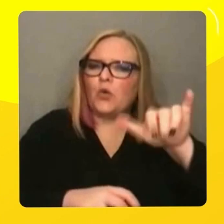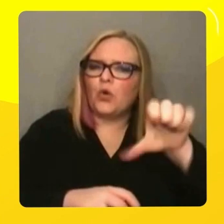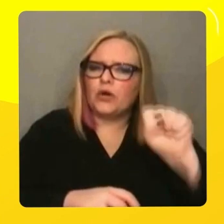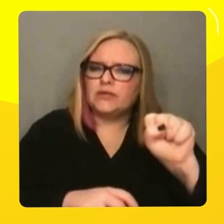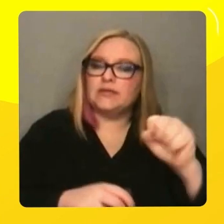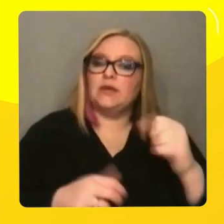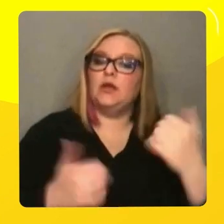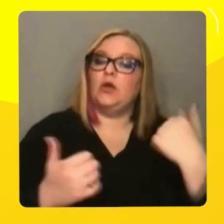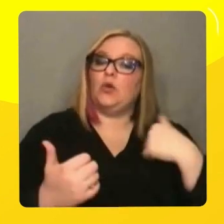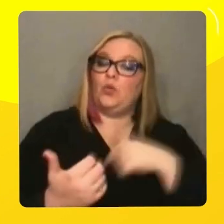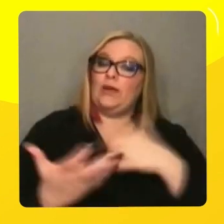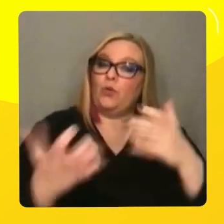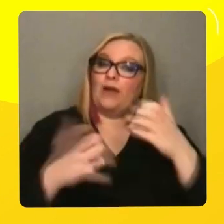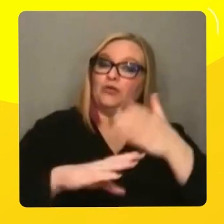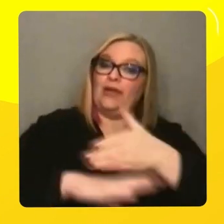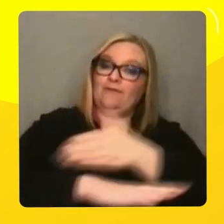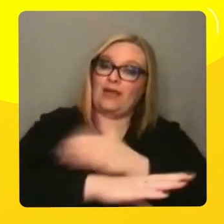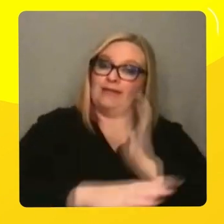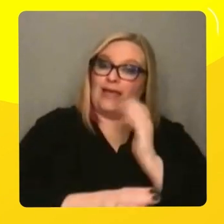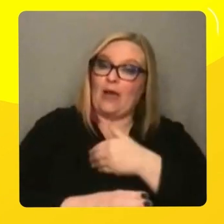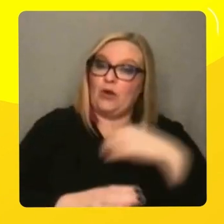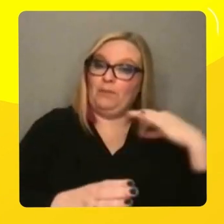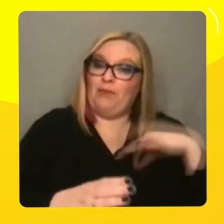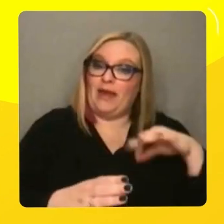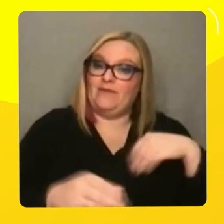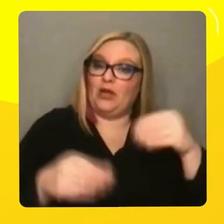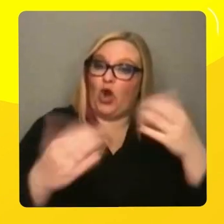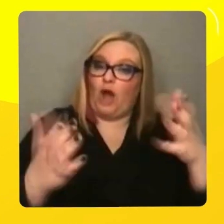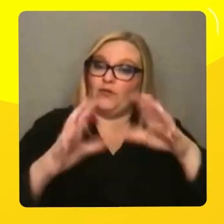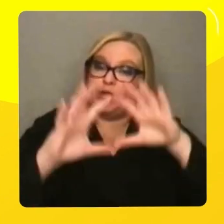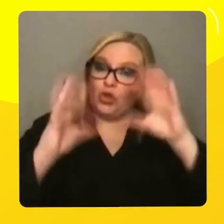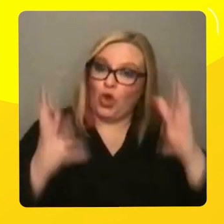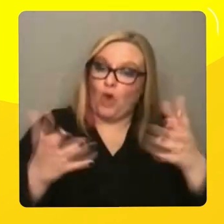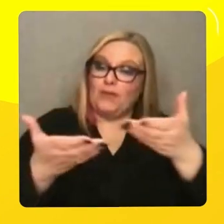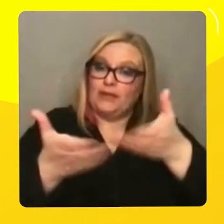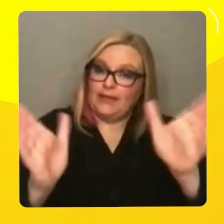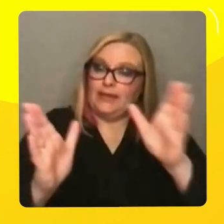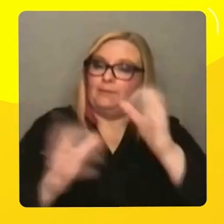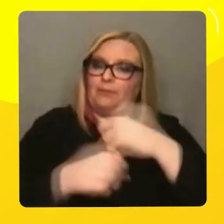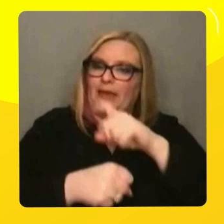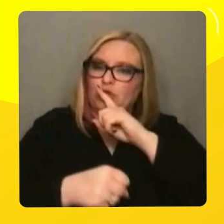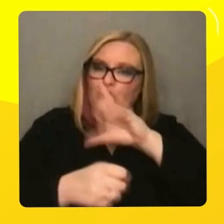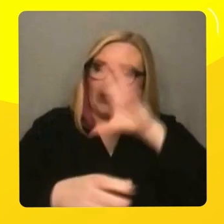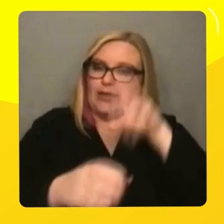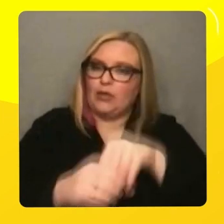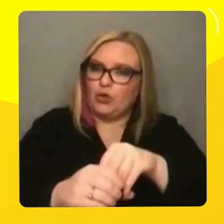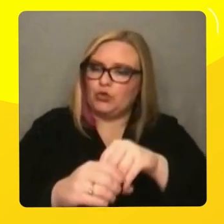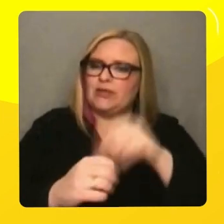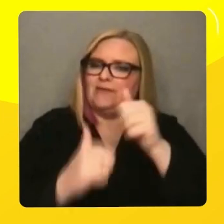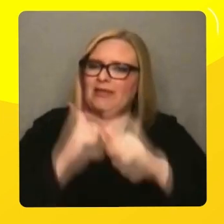to enhance our benefit offerings globally to ensure they are inclusive in every country where we do business.